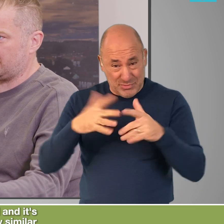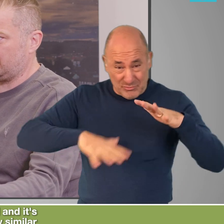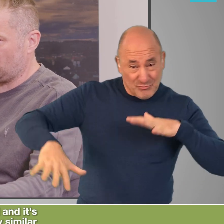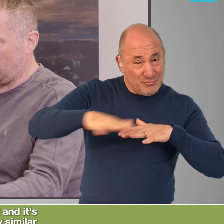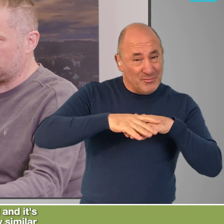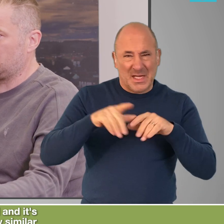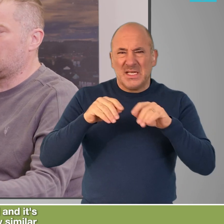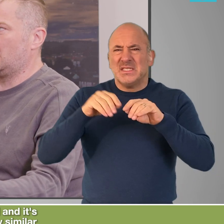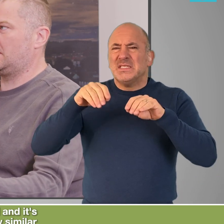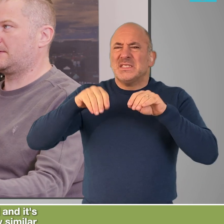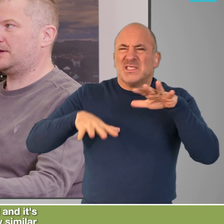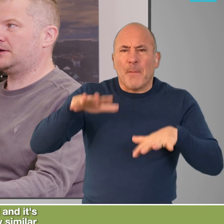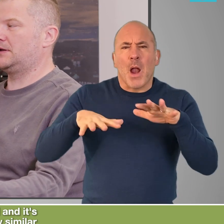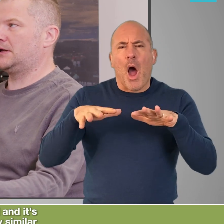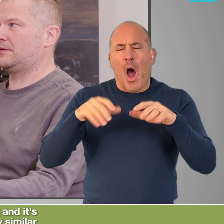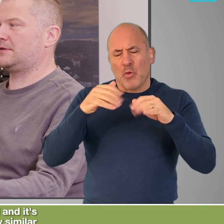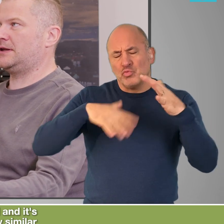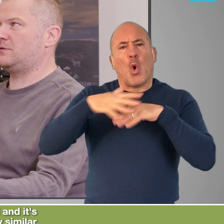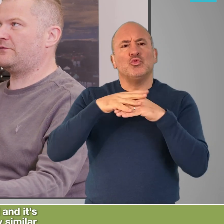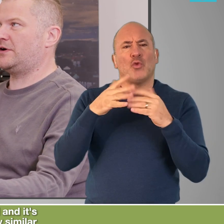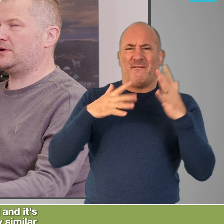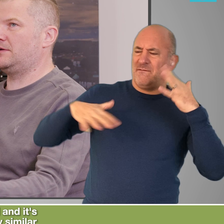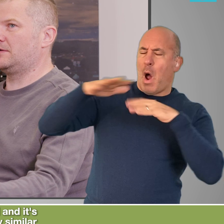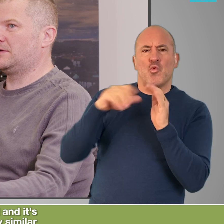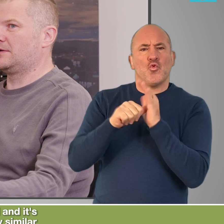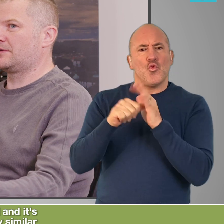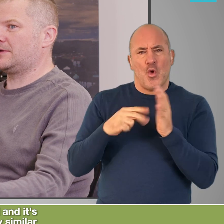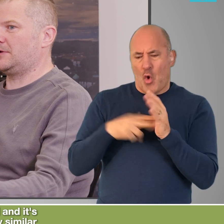it's in the ground and it's in a city with very similar